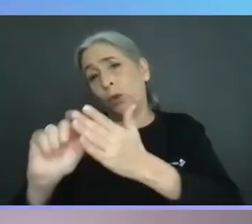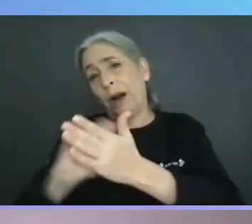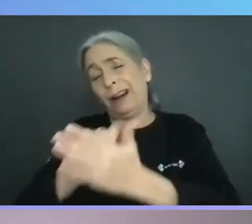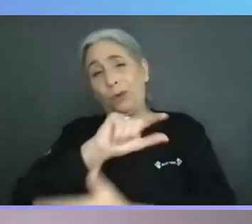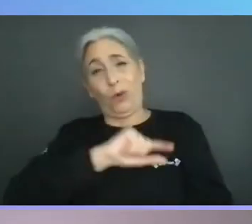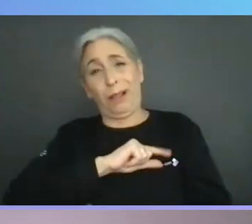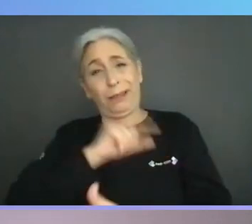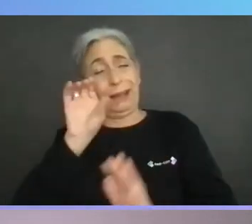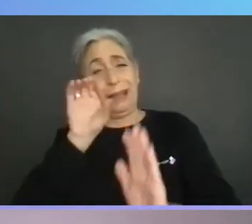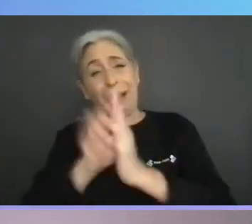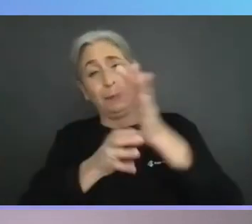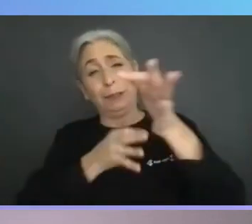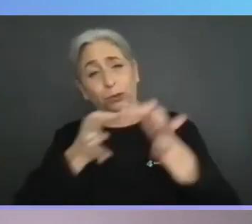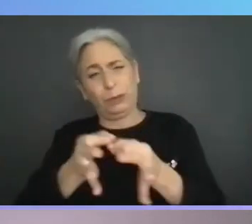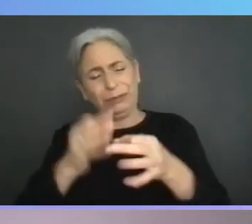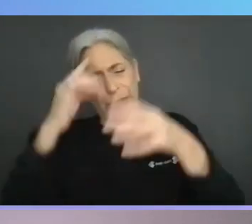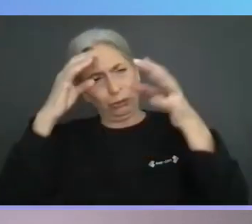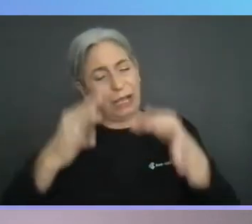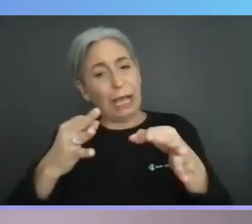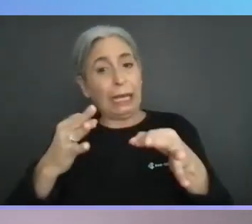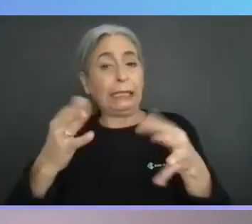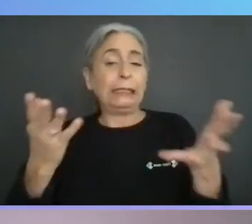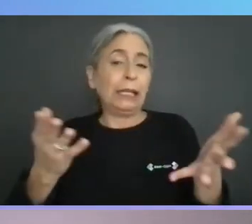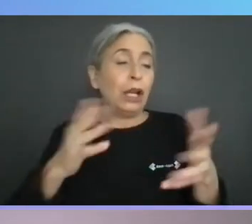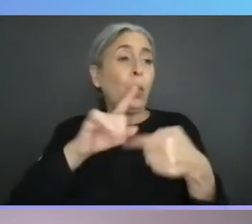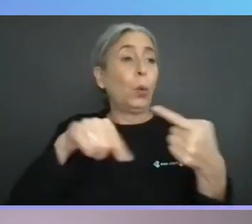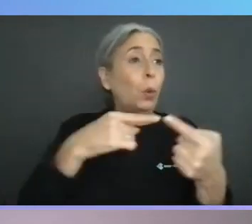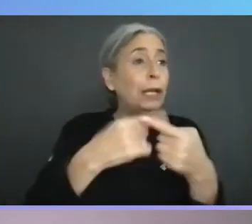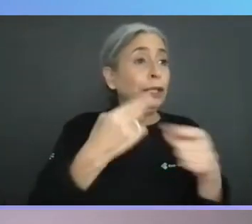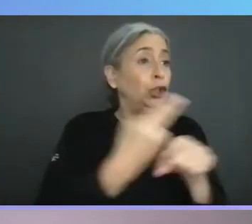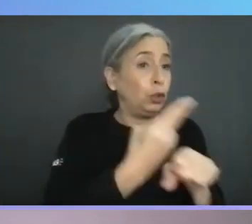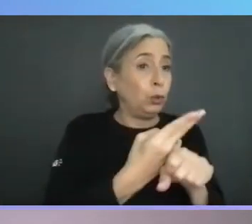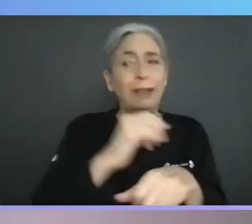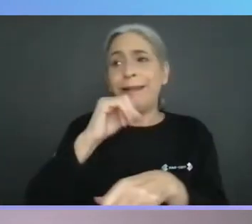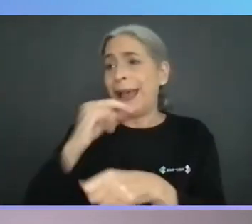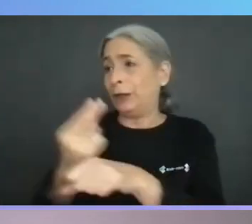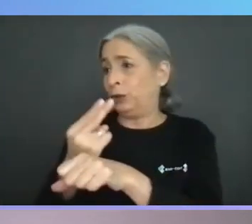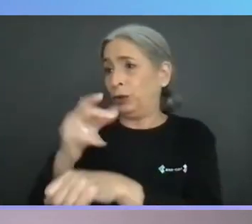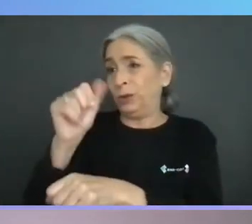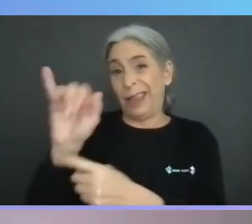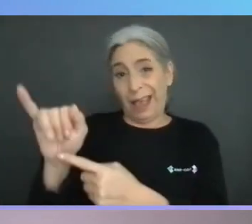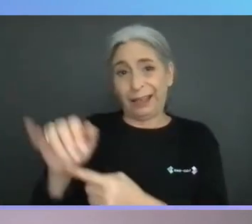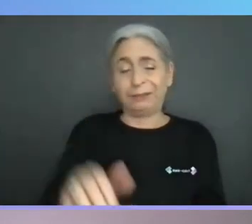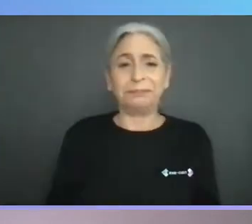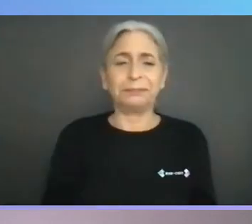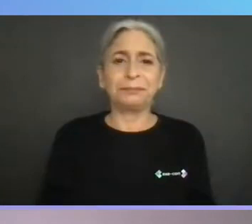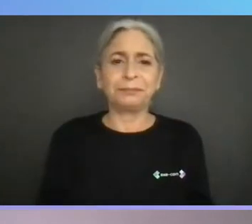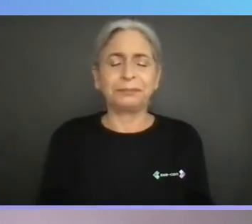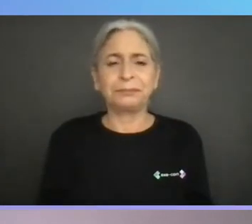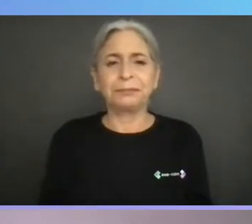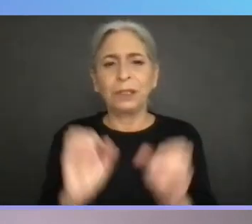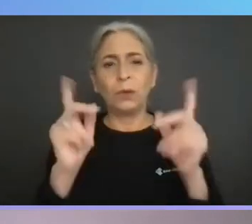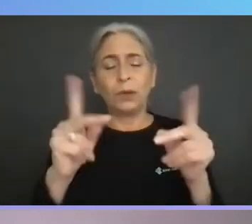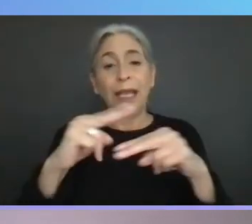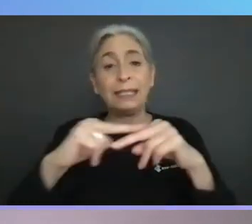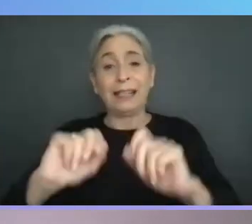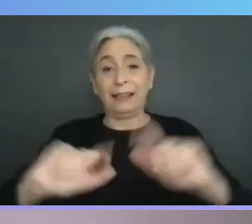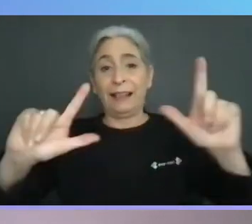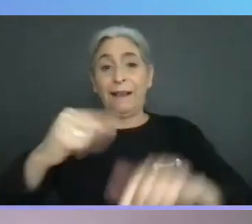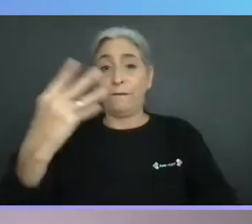to determine when and if to use AI and when not to. All right